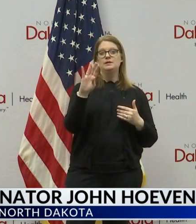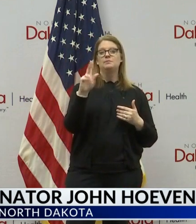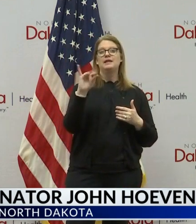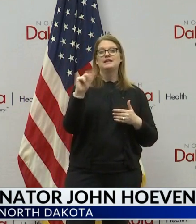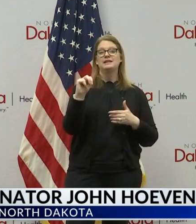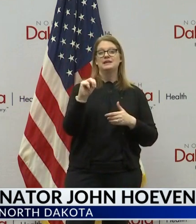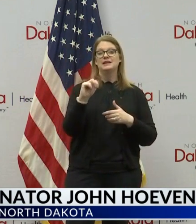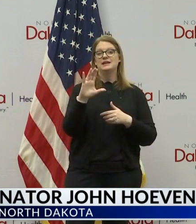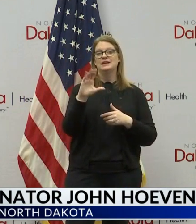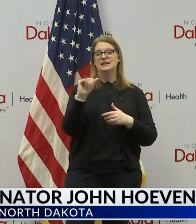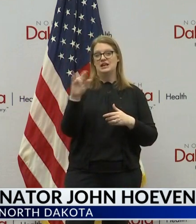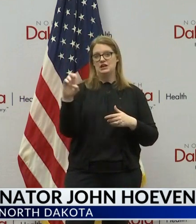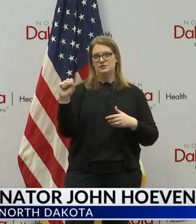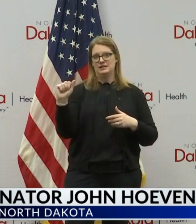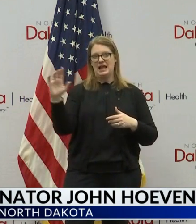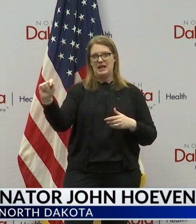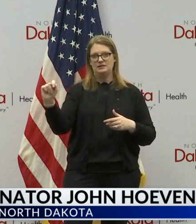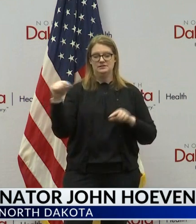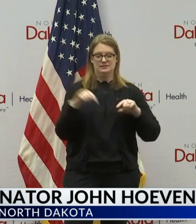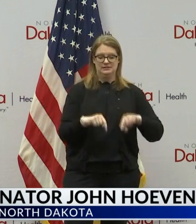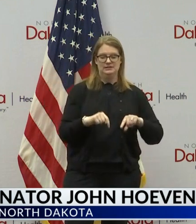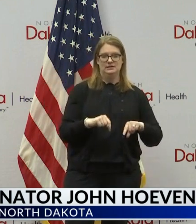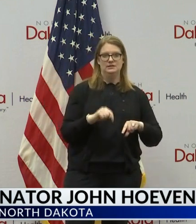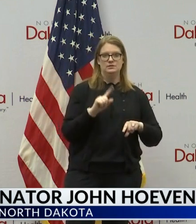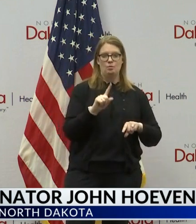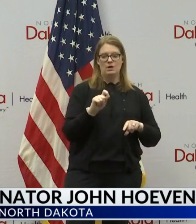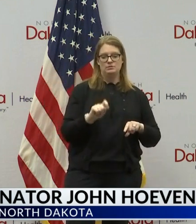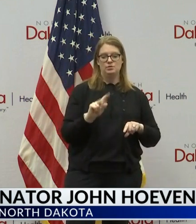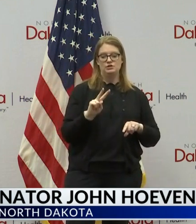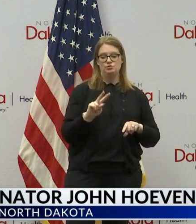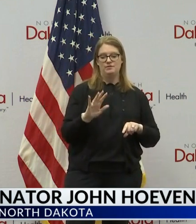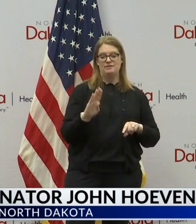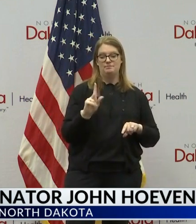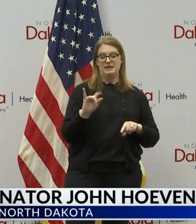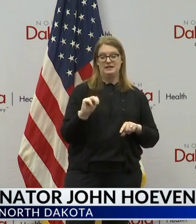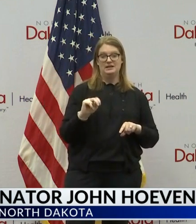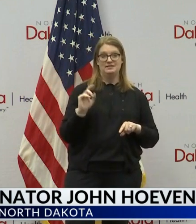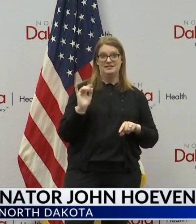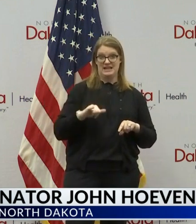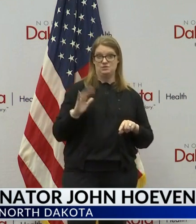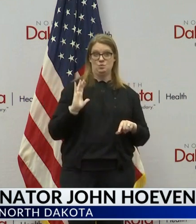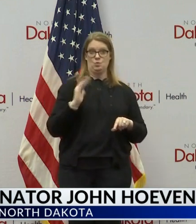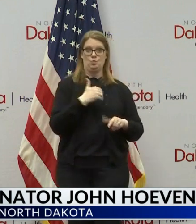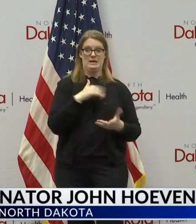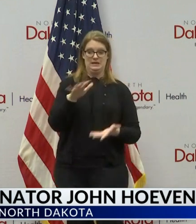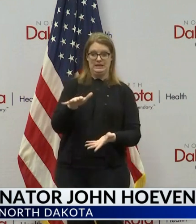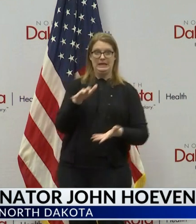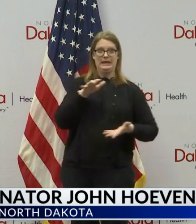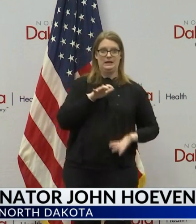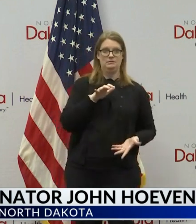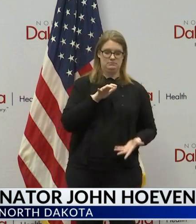WITH COVID-19. THIS IS PART OF THE CORONAVIRUS RELIEF FUND OF WHICH THE STATE RECEIVES 1.25 BILLION.